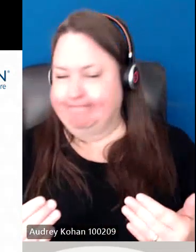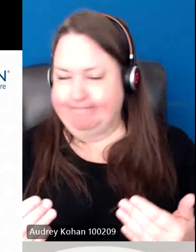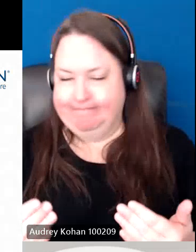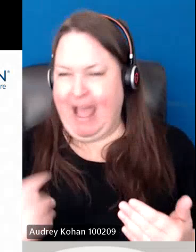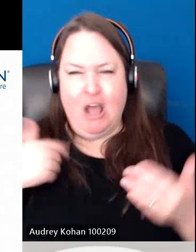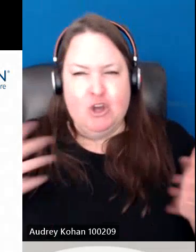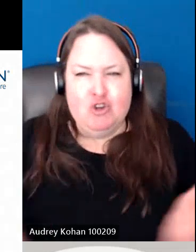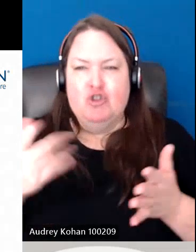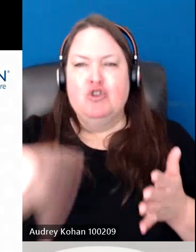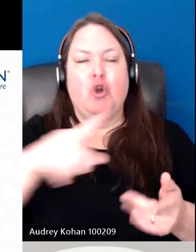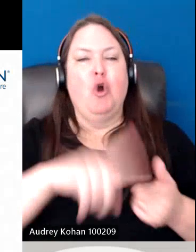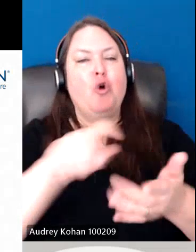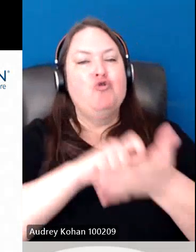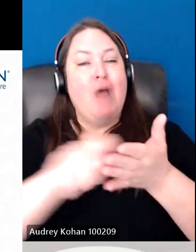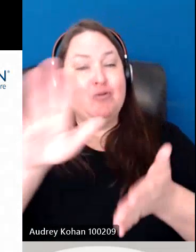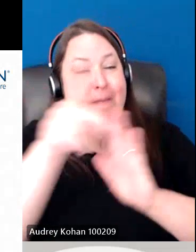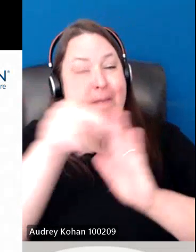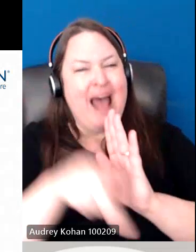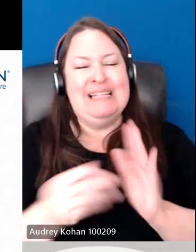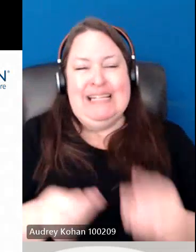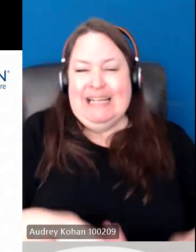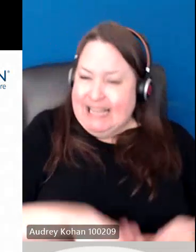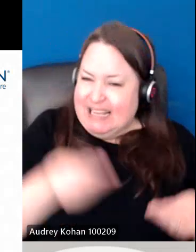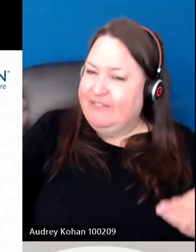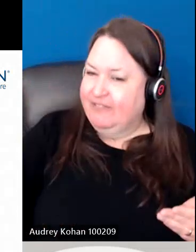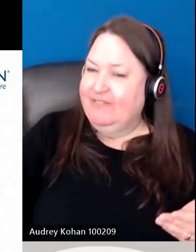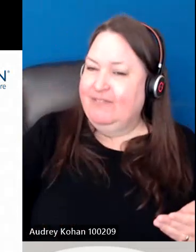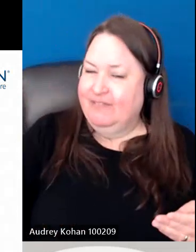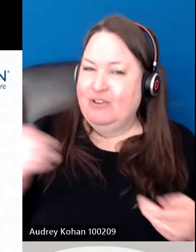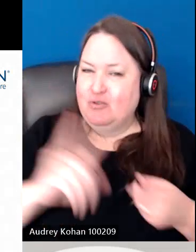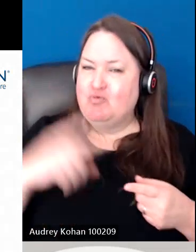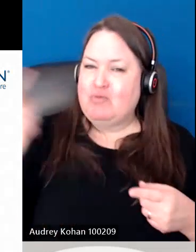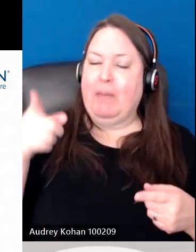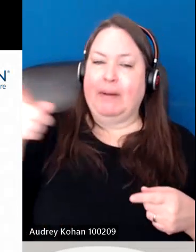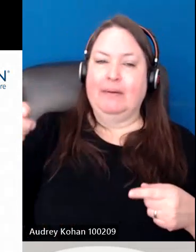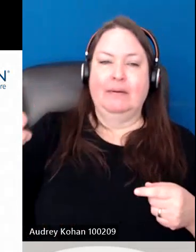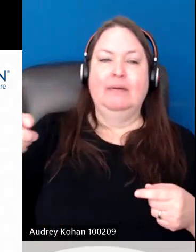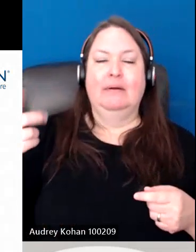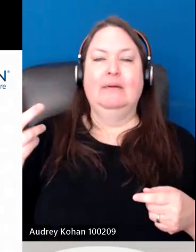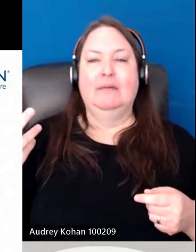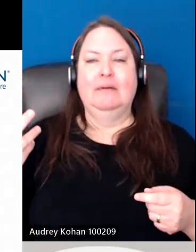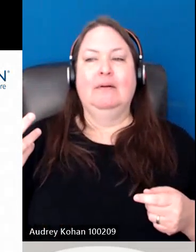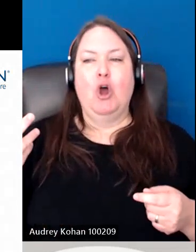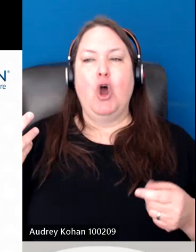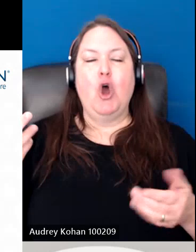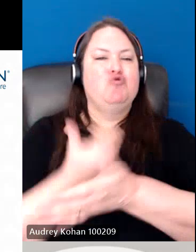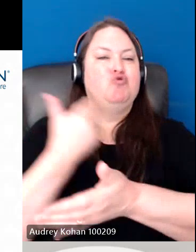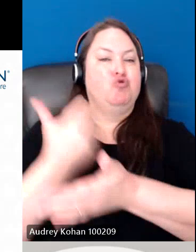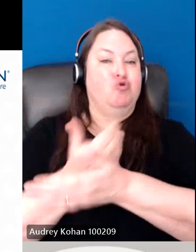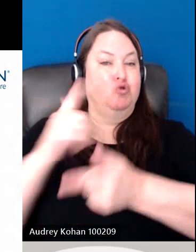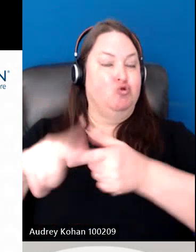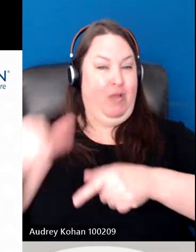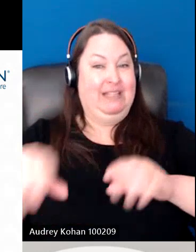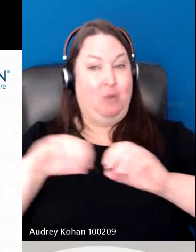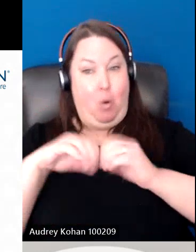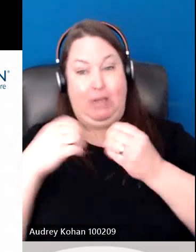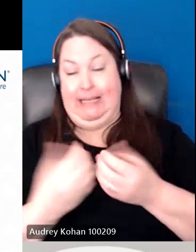when you write your policy give it to someone that is new to the organization to follow the